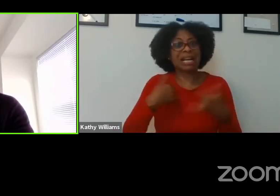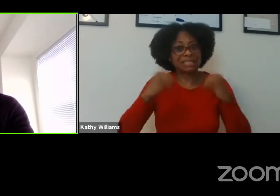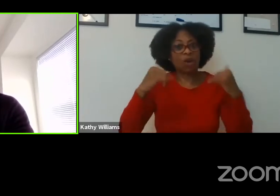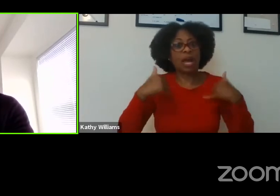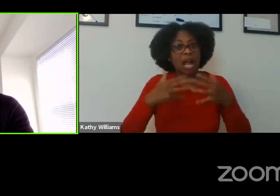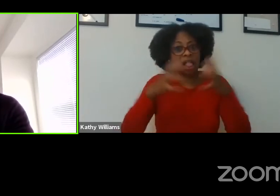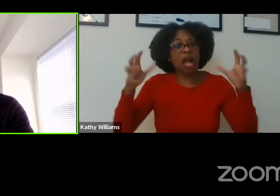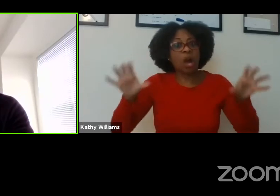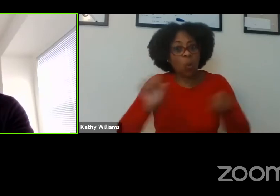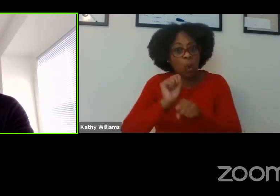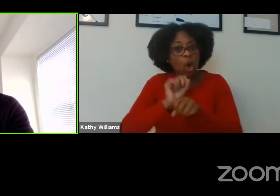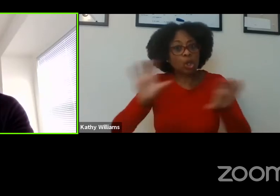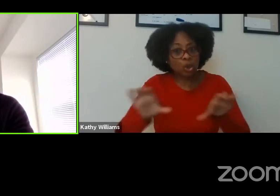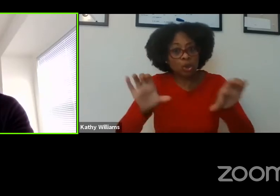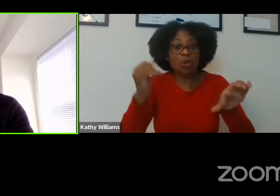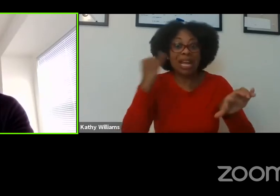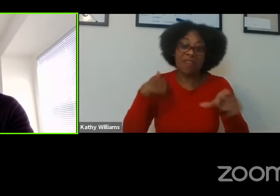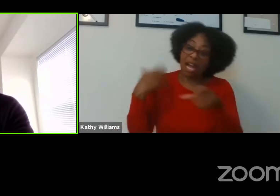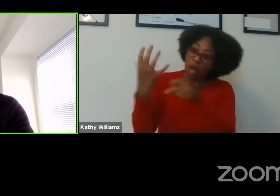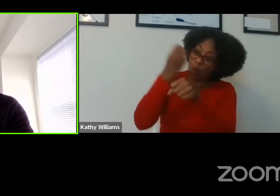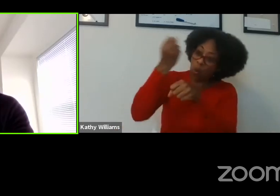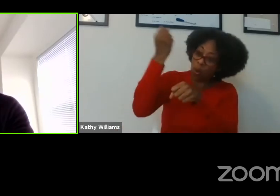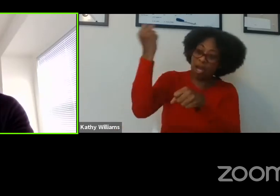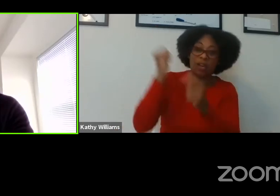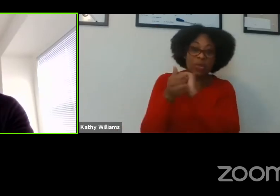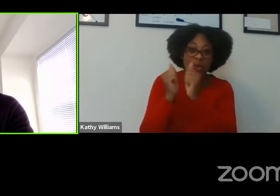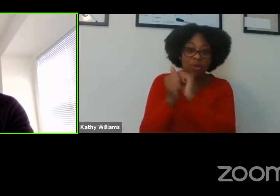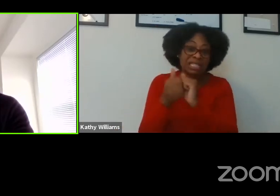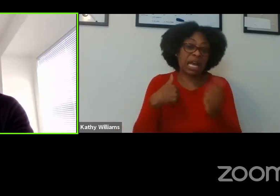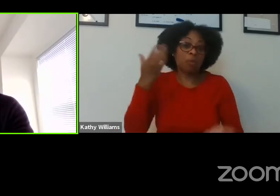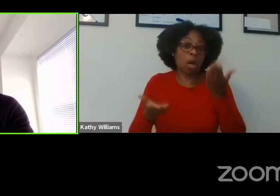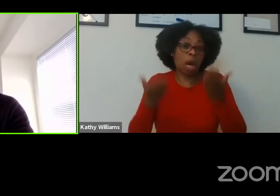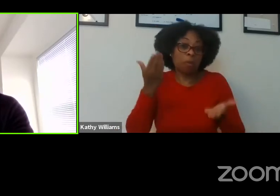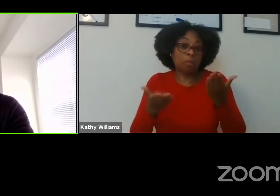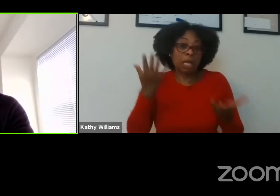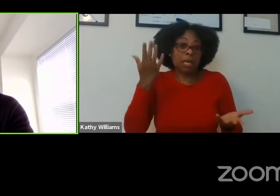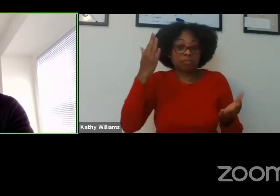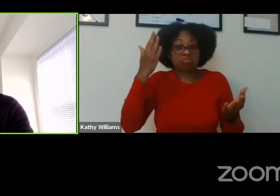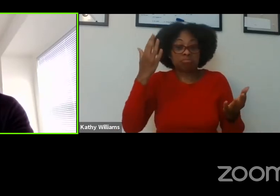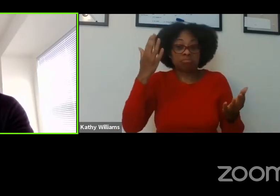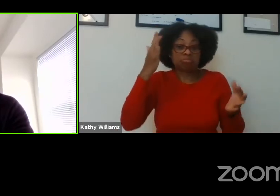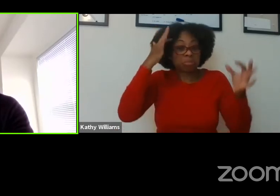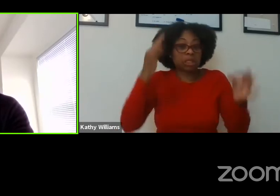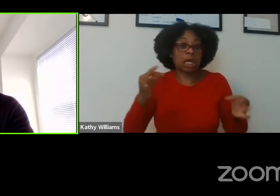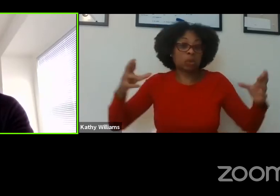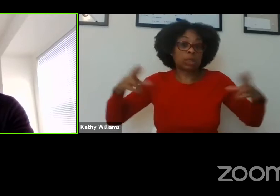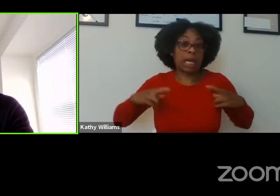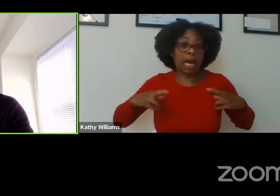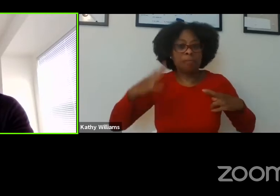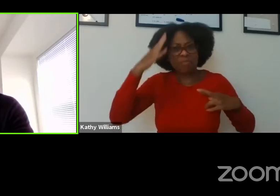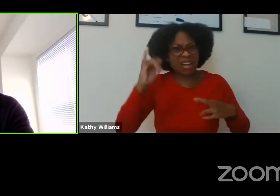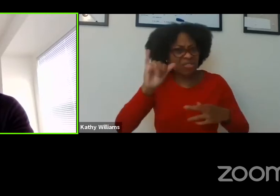If I would have won that race, I probably would have considered retiring; right? Because you know, it's hard. It's difficult. It's hard to keep